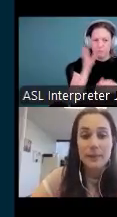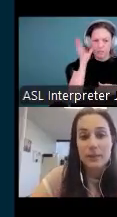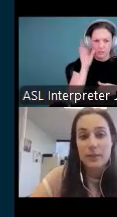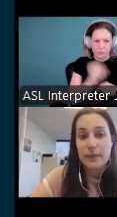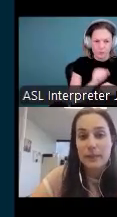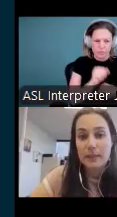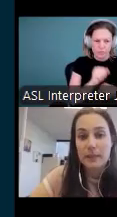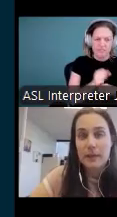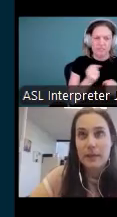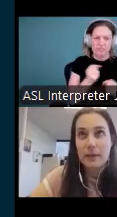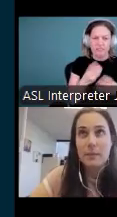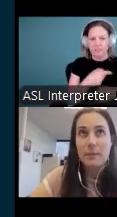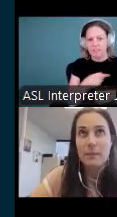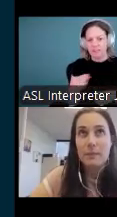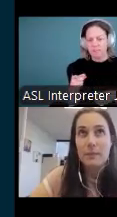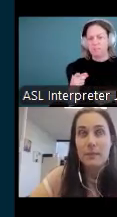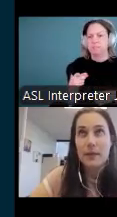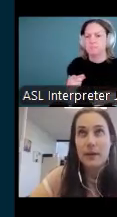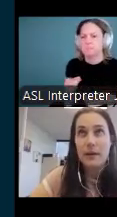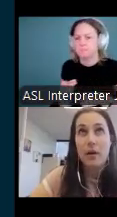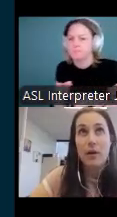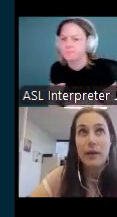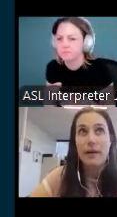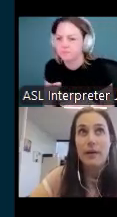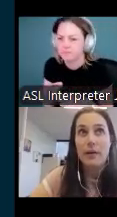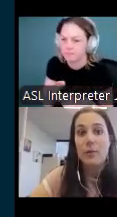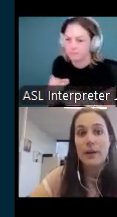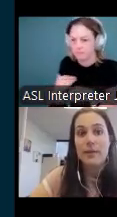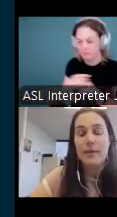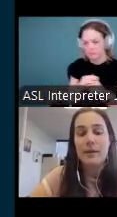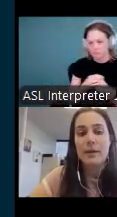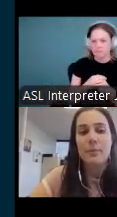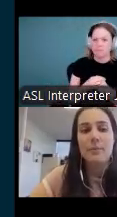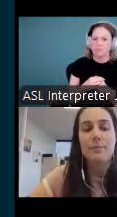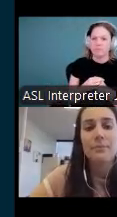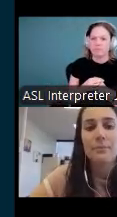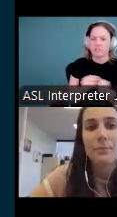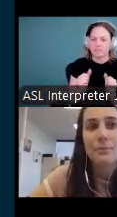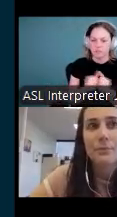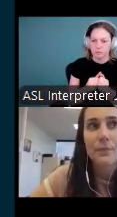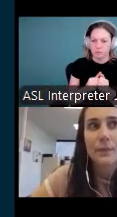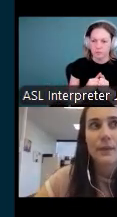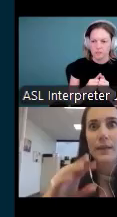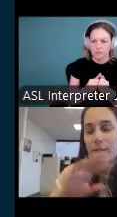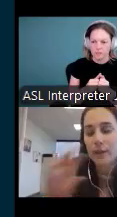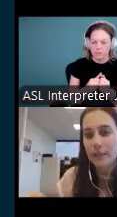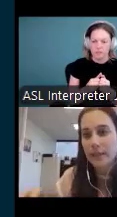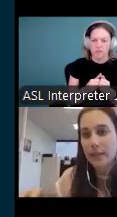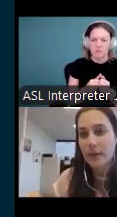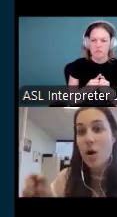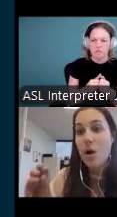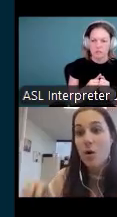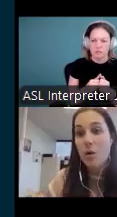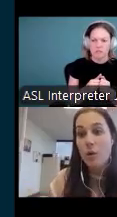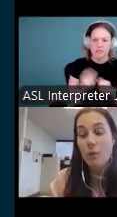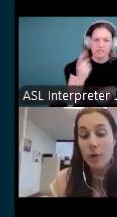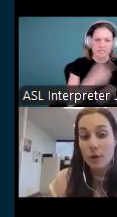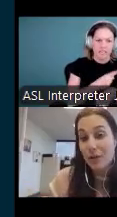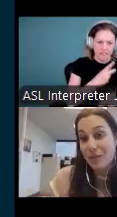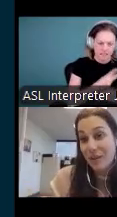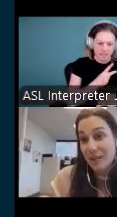actually spend, yeah, are with either at a daycare for a lot of